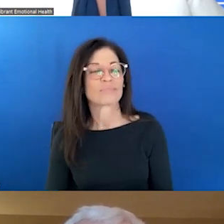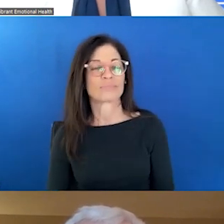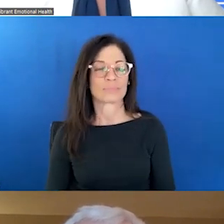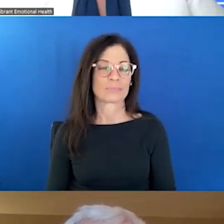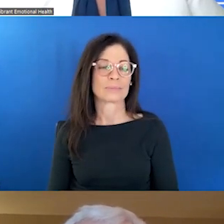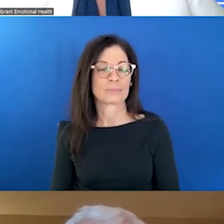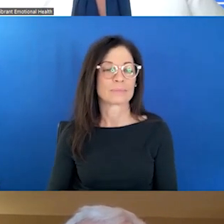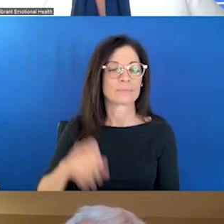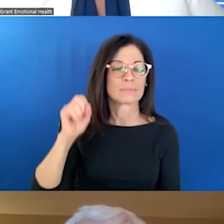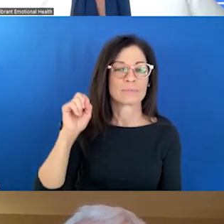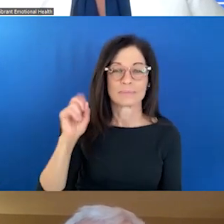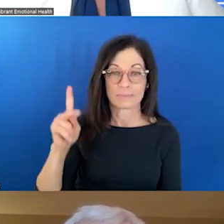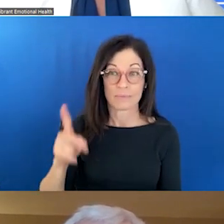WELL, YOU ARE NOT WRONG.